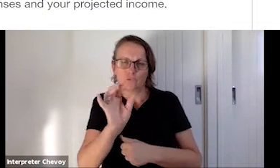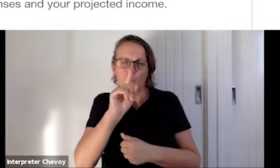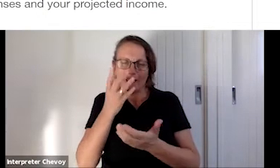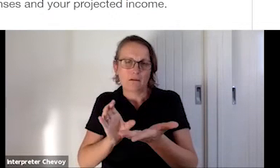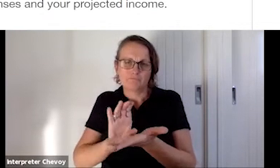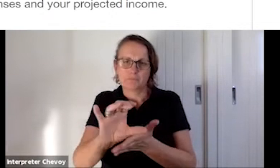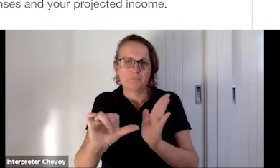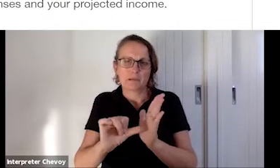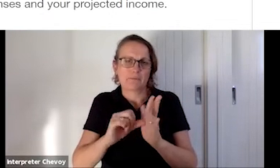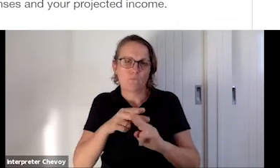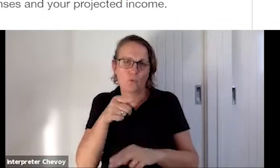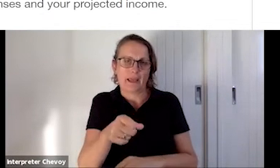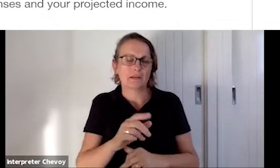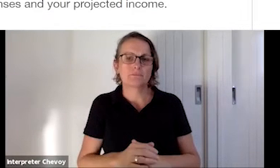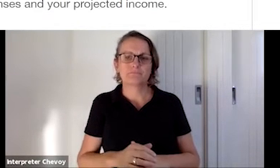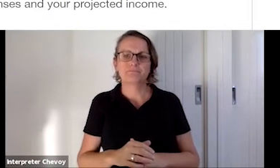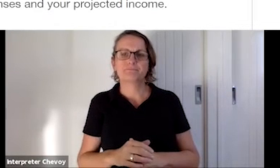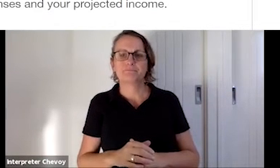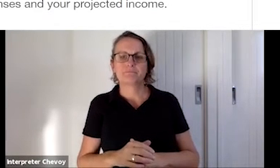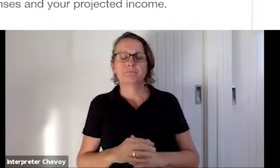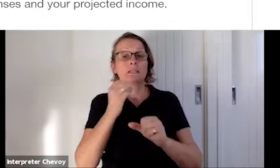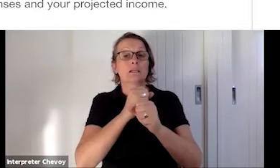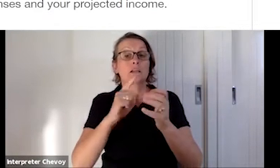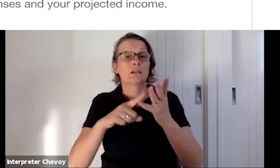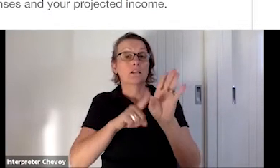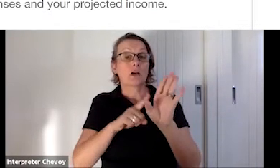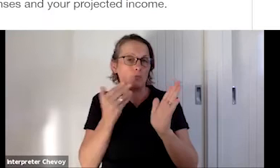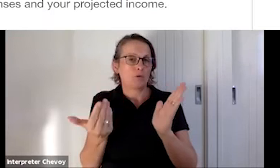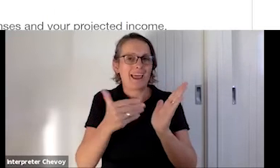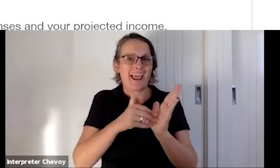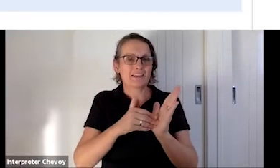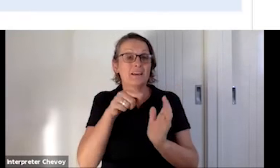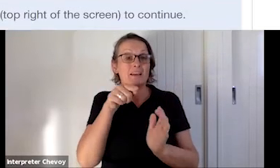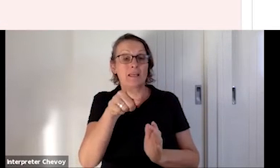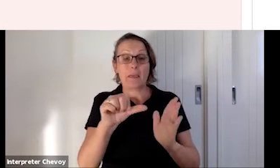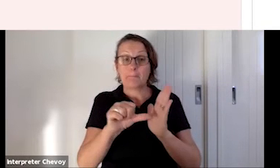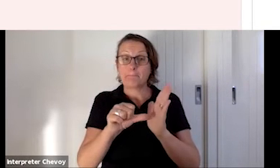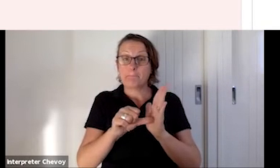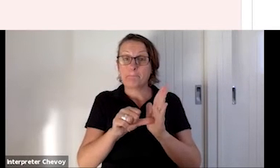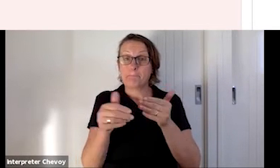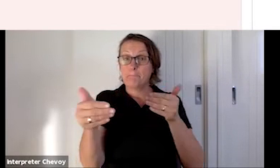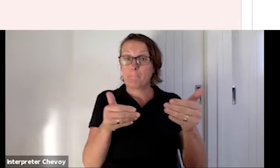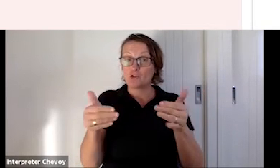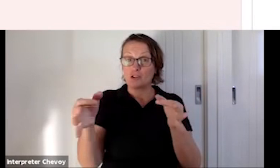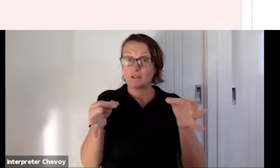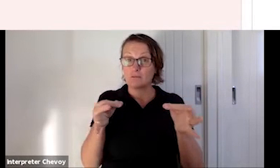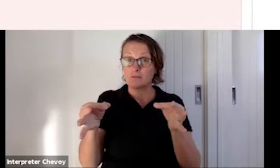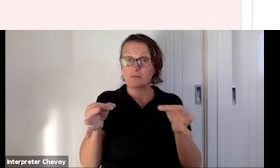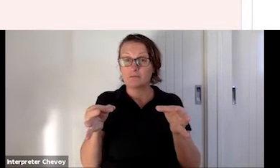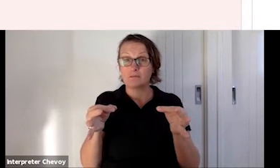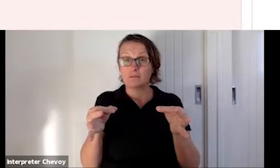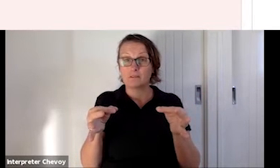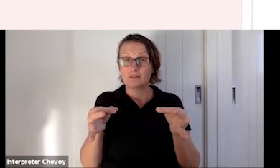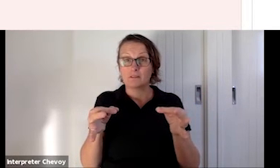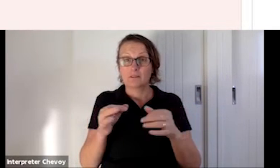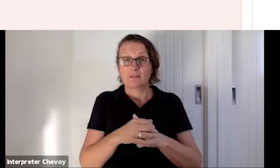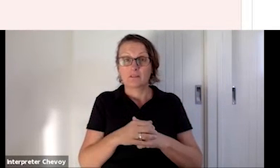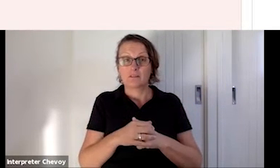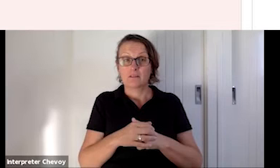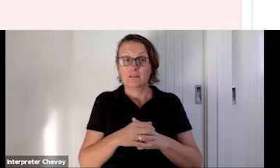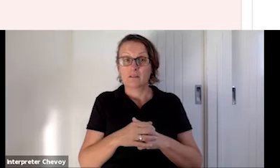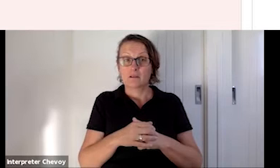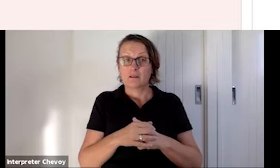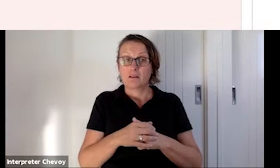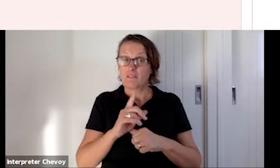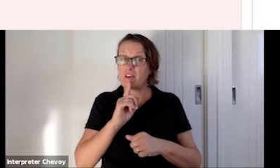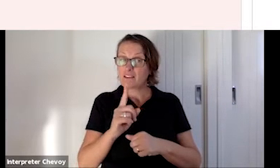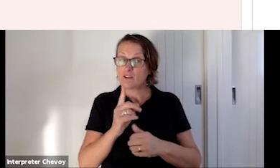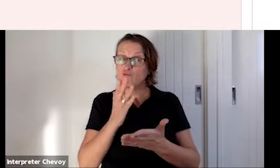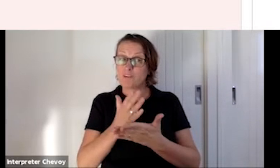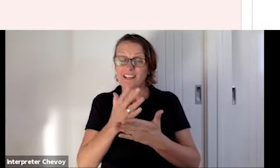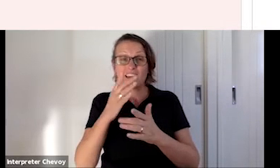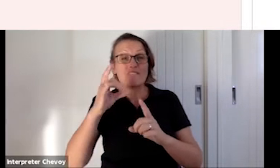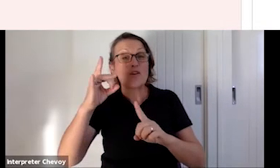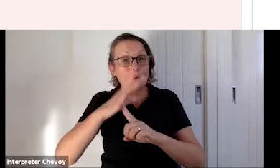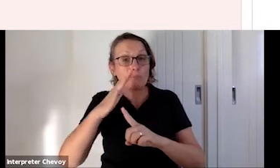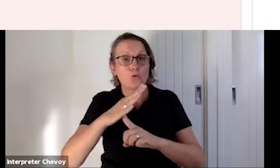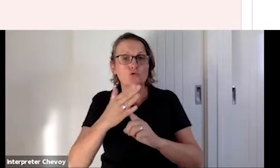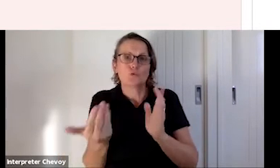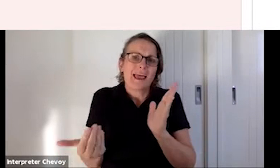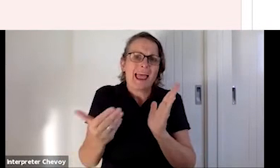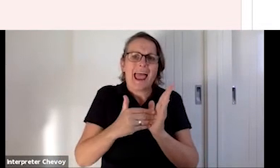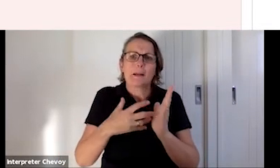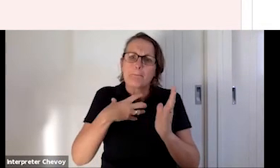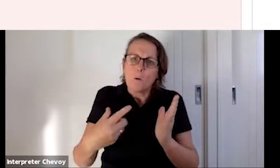Something else I'd say, is it is really in your interests to enter as much